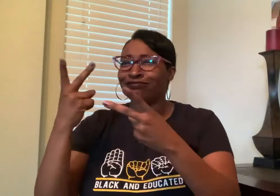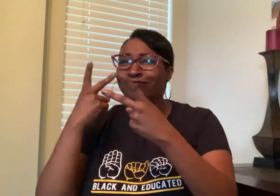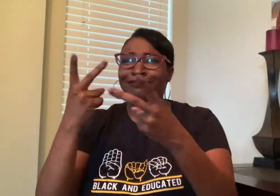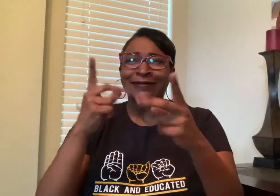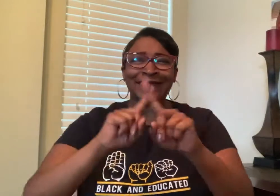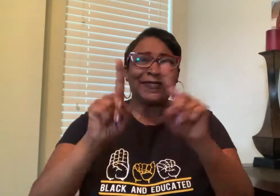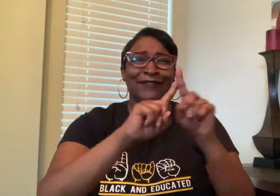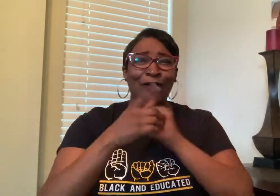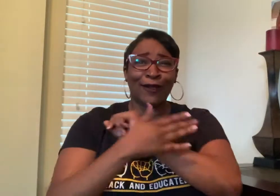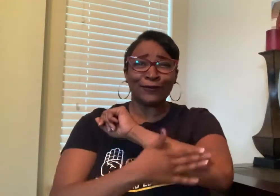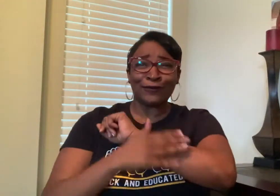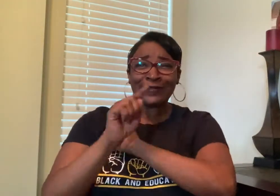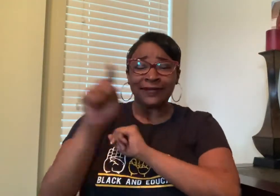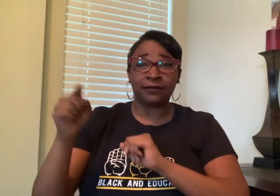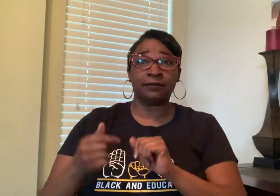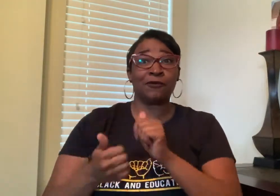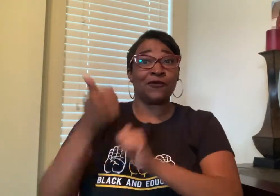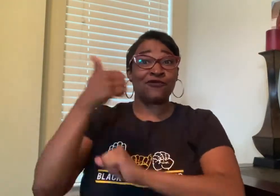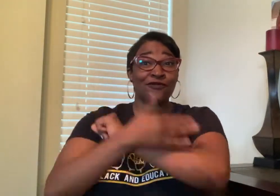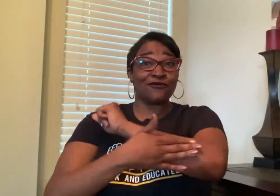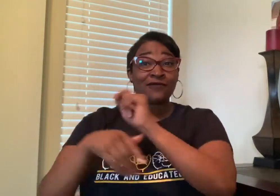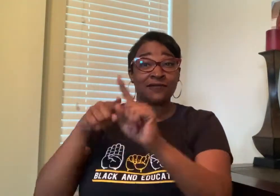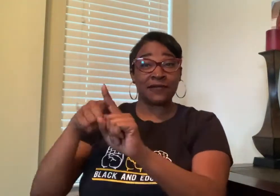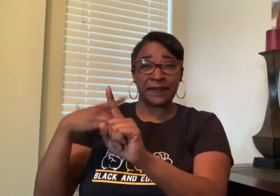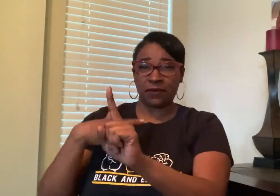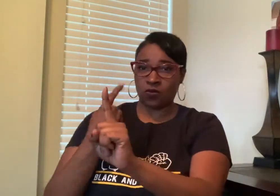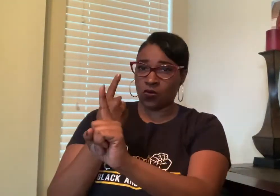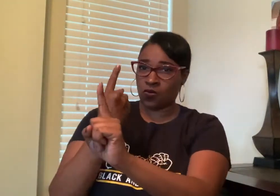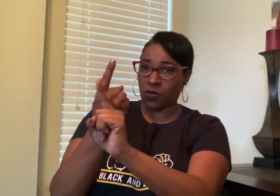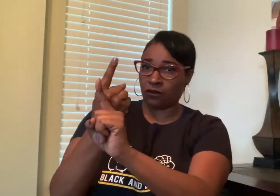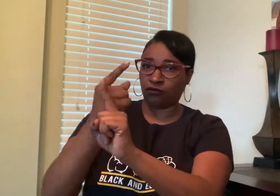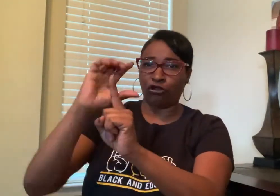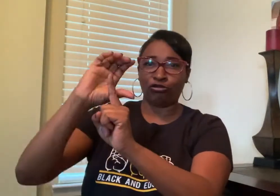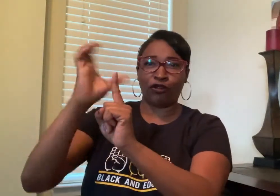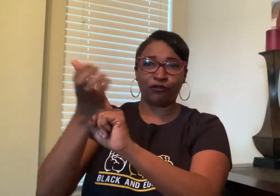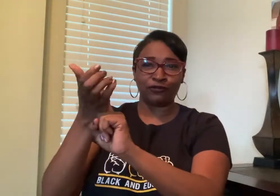I say this in earnest, as I am very well traveled.